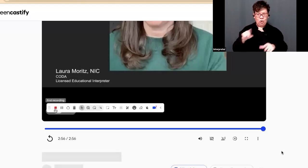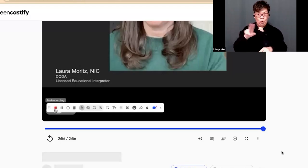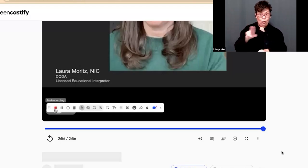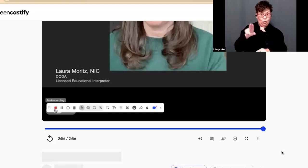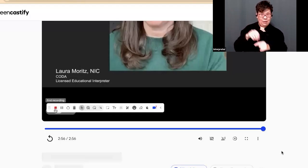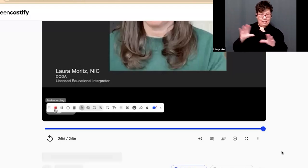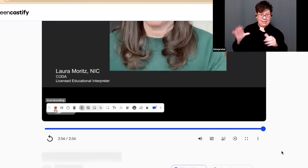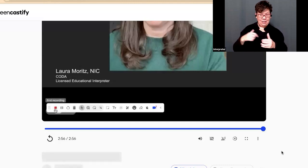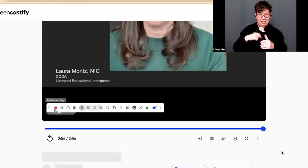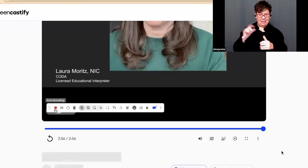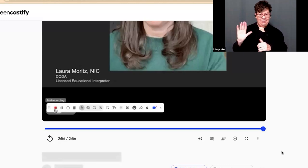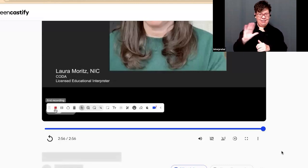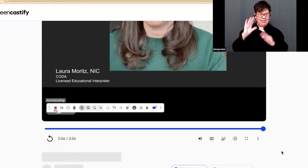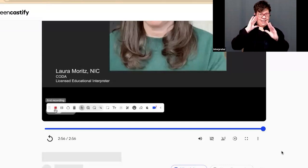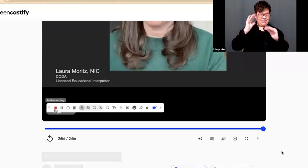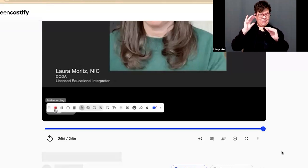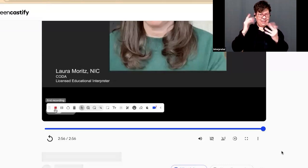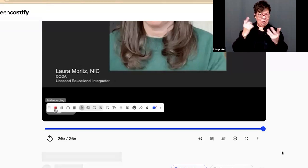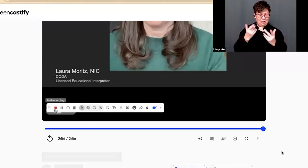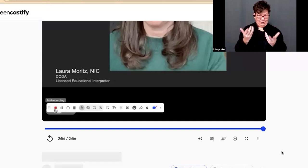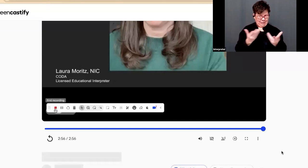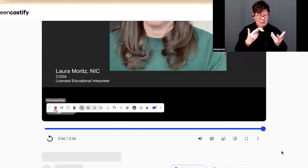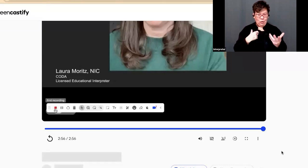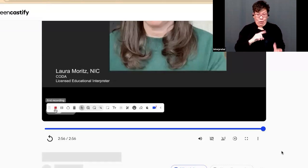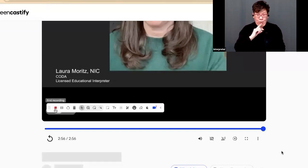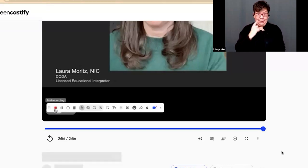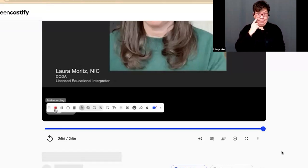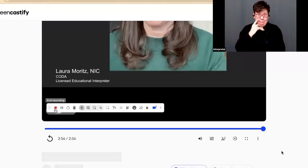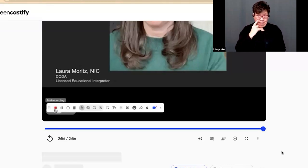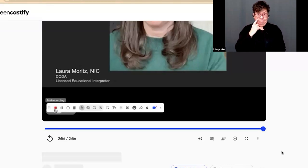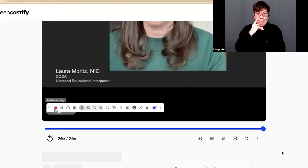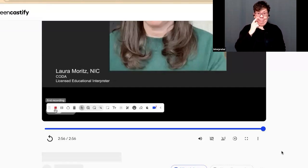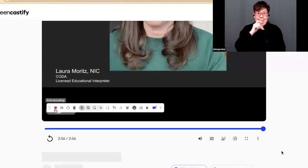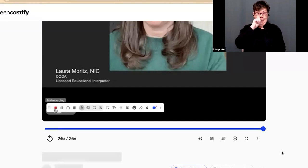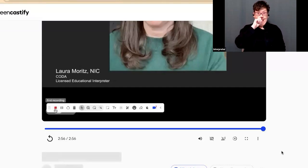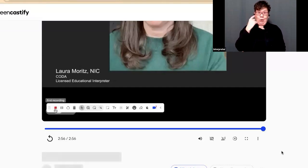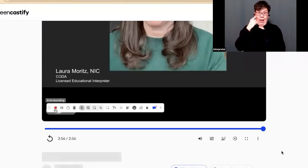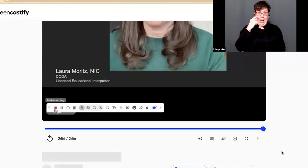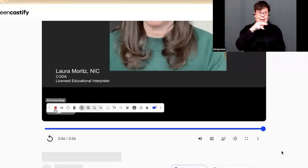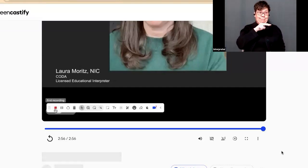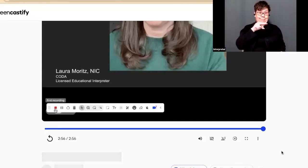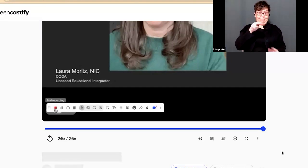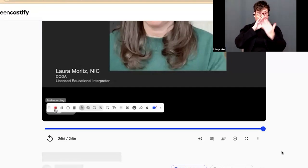And so I really get a first hand, eagle eye view, or up-close view, rather,